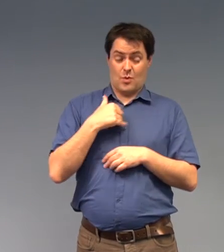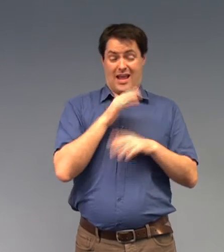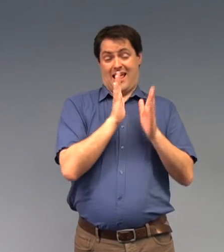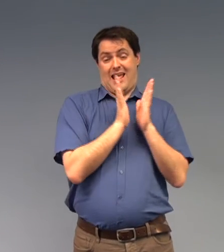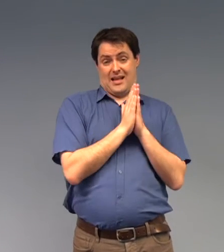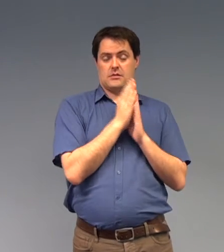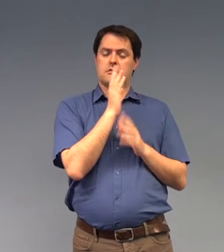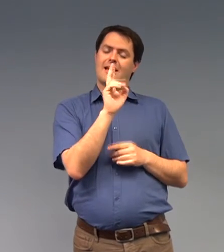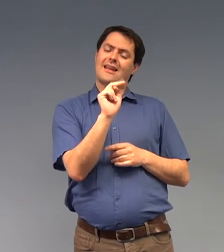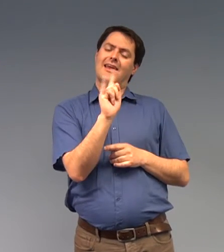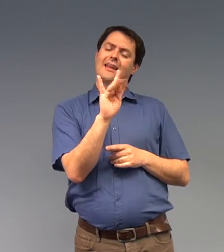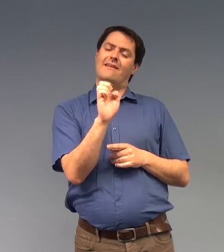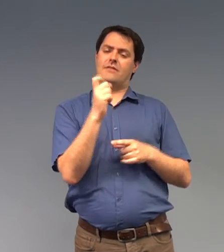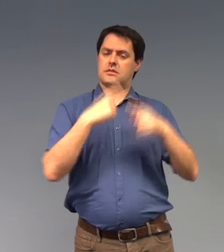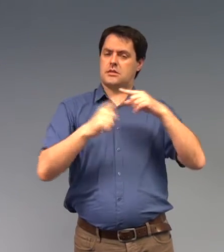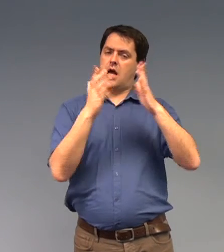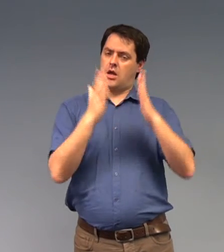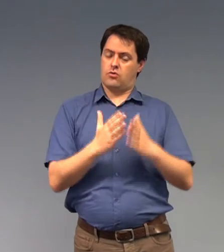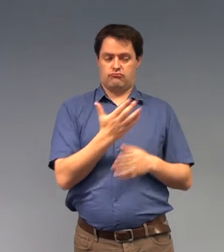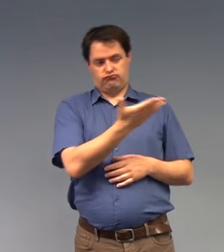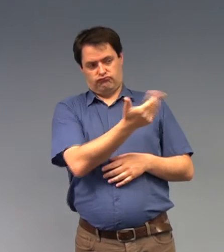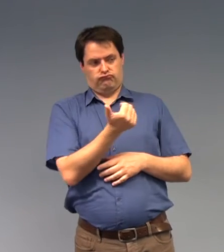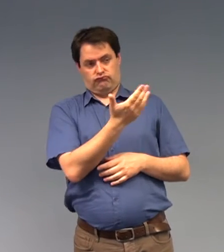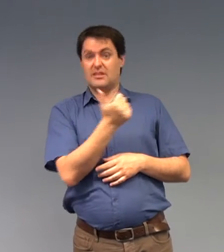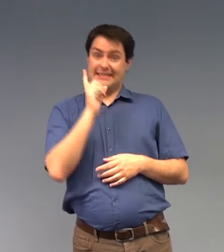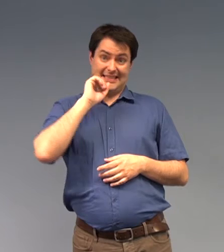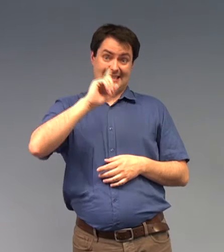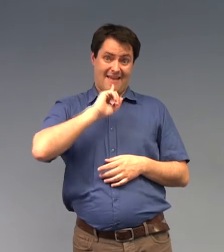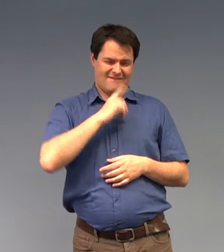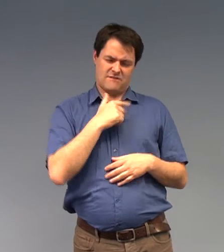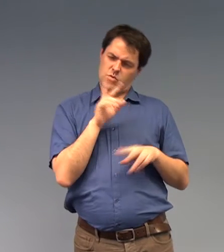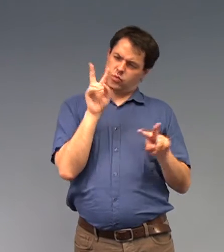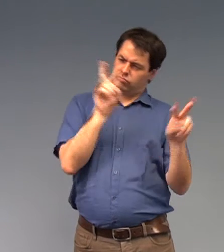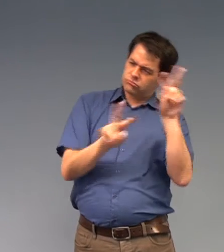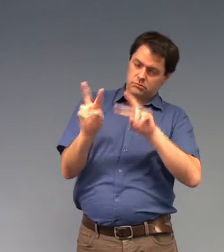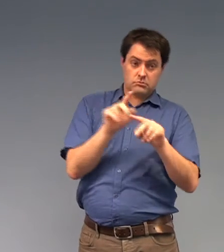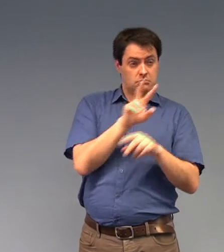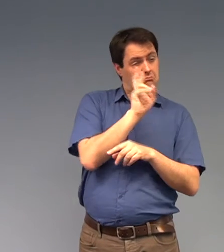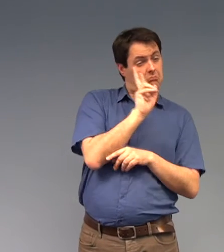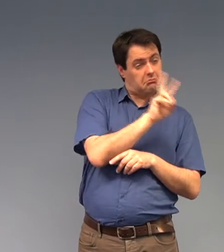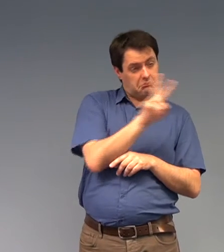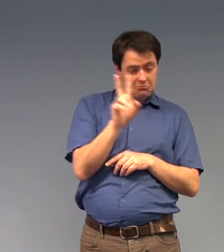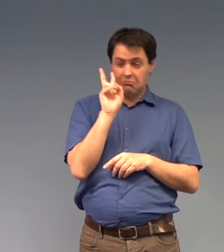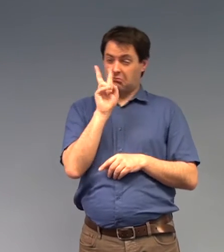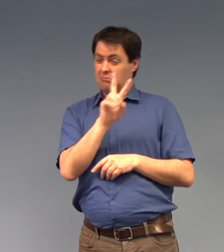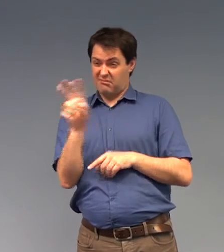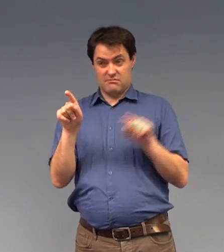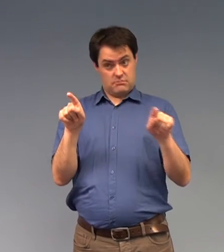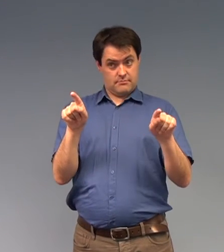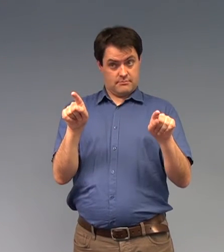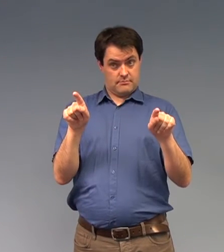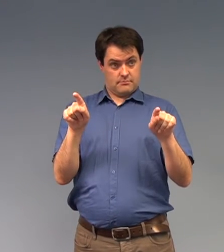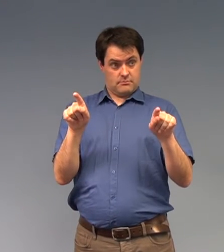One of the InVision people decided not to add the three person classifier.